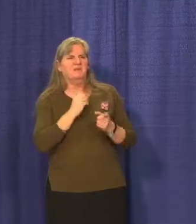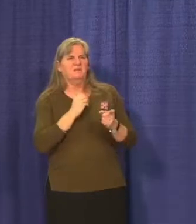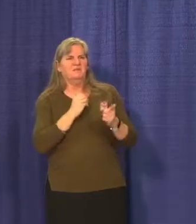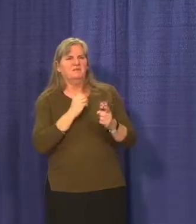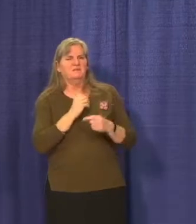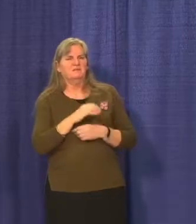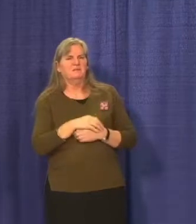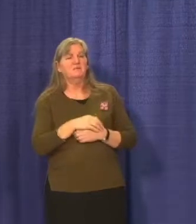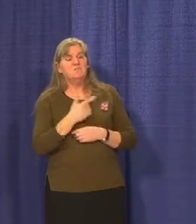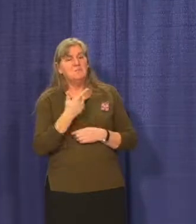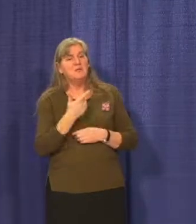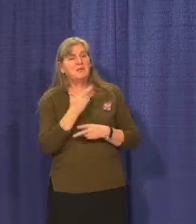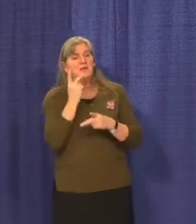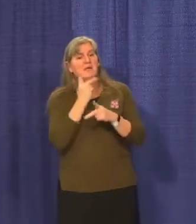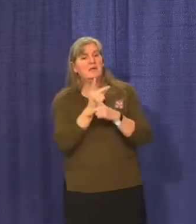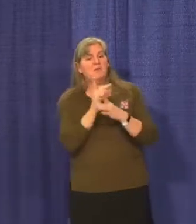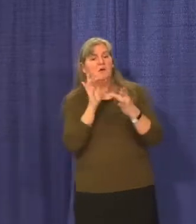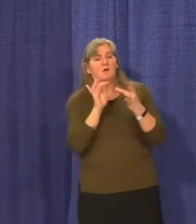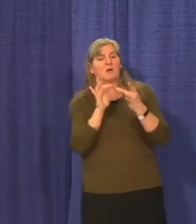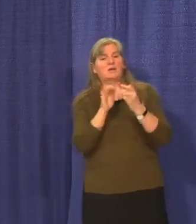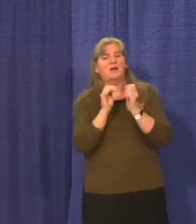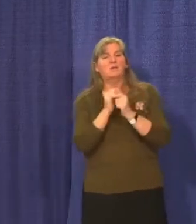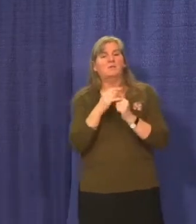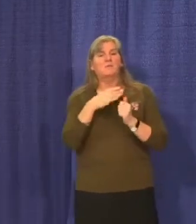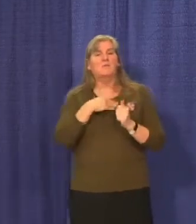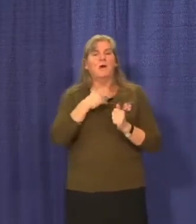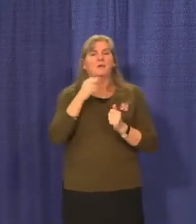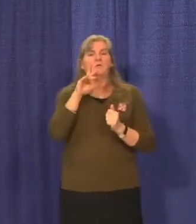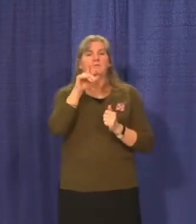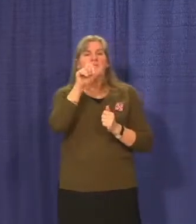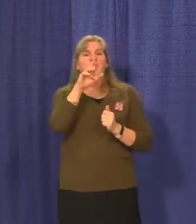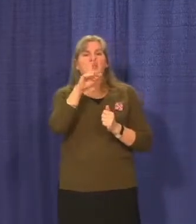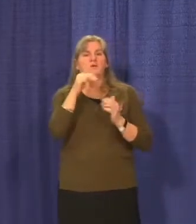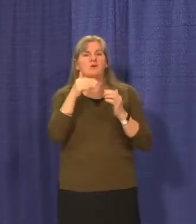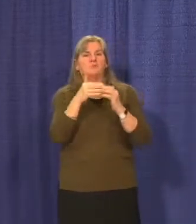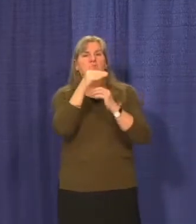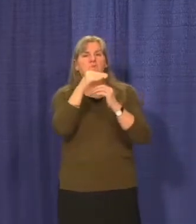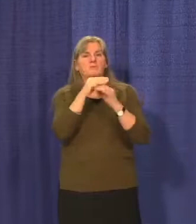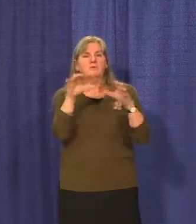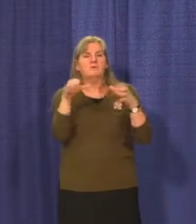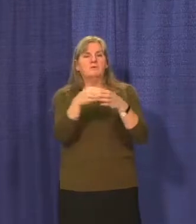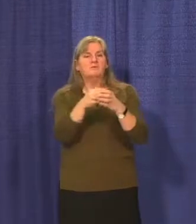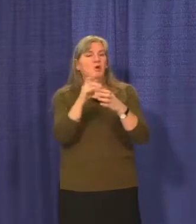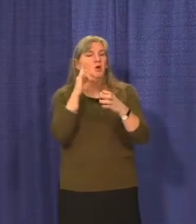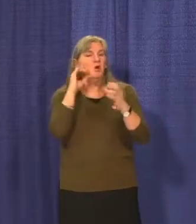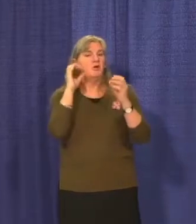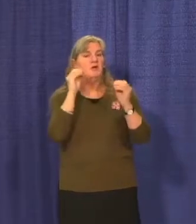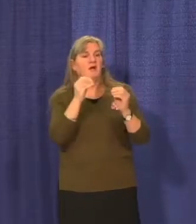And I am staying in touch with White River First Nation and so are our teams.